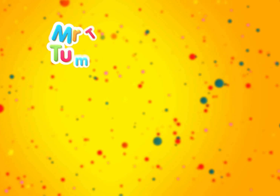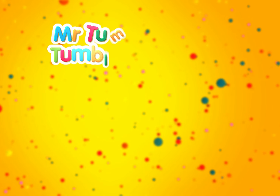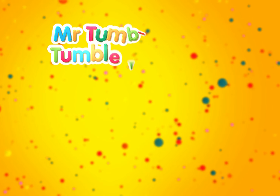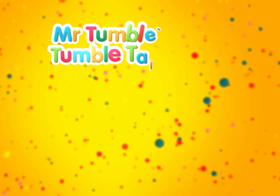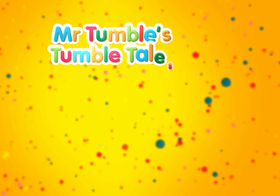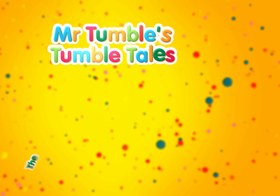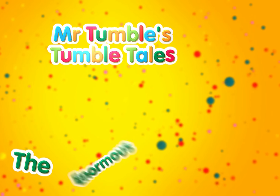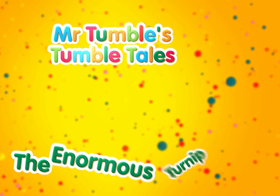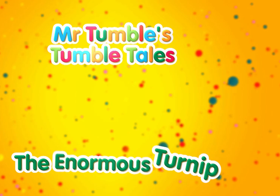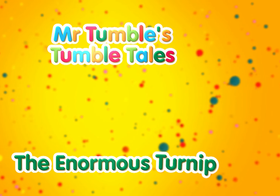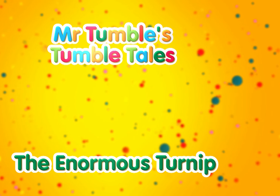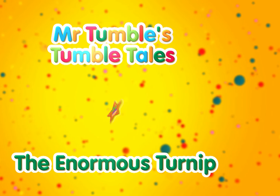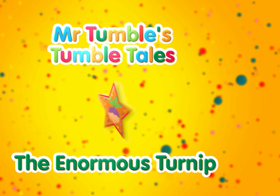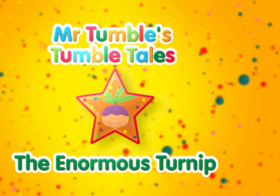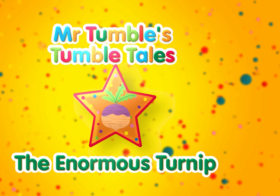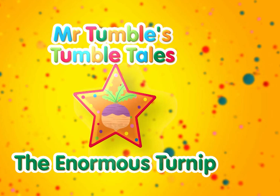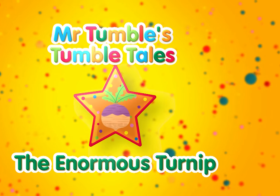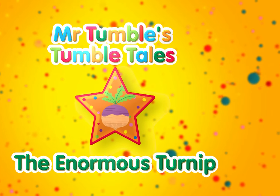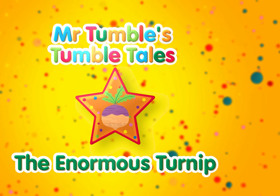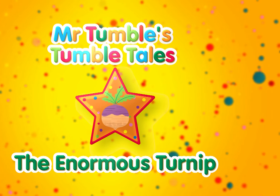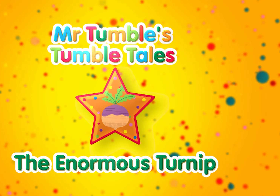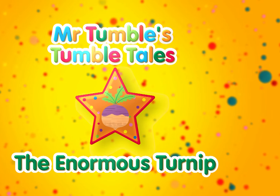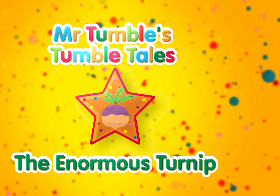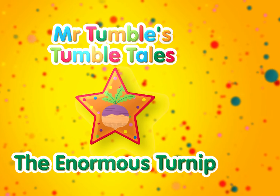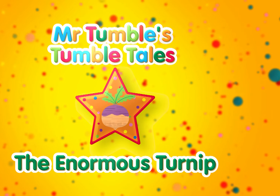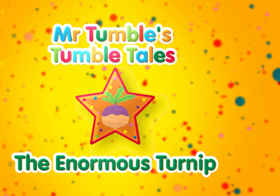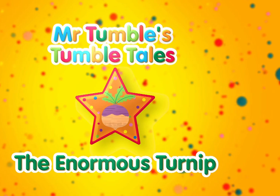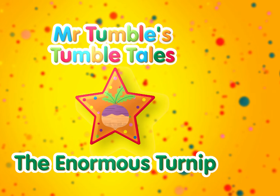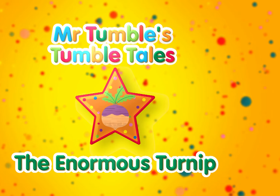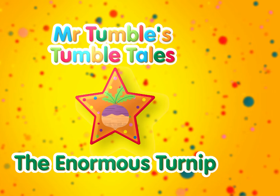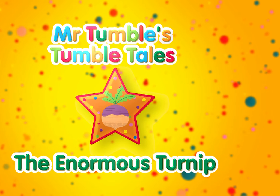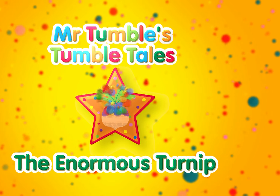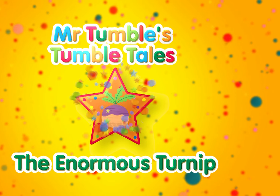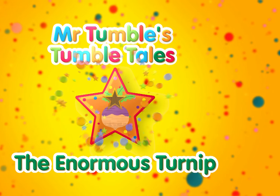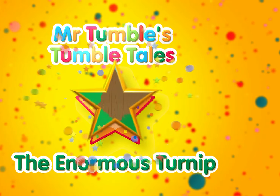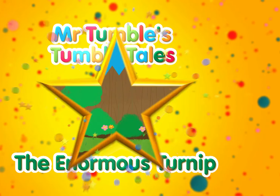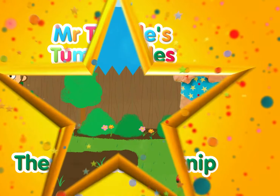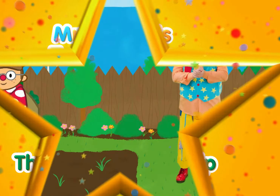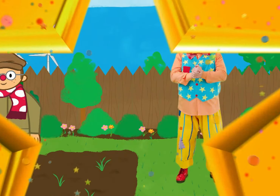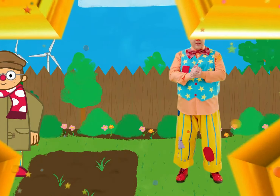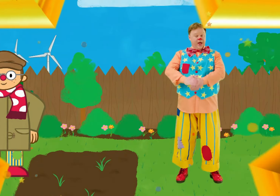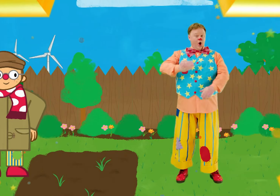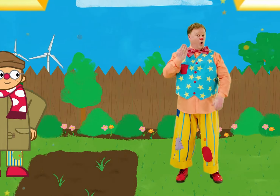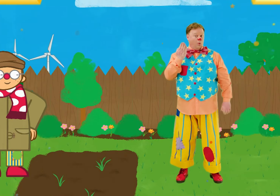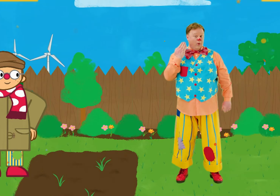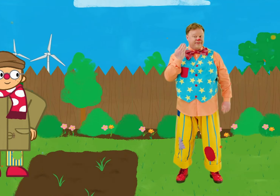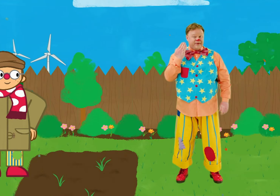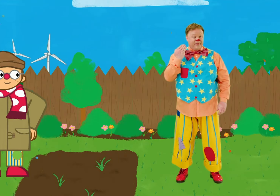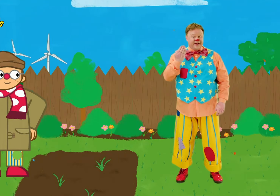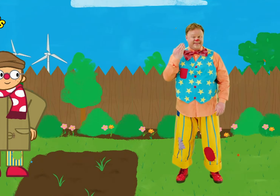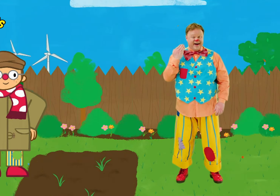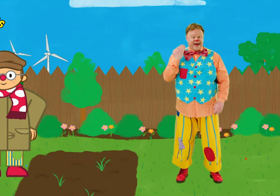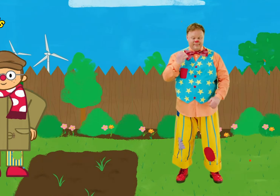mr tumbles tumble tales the enormous turnip once upon a time